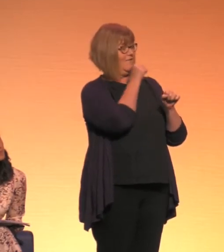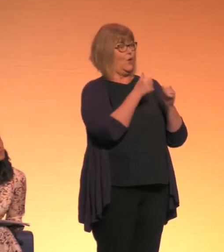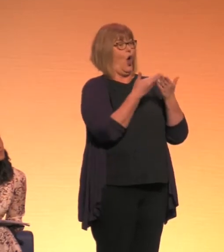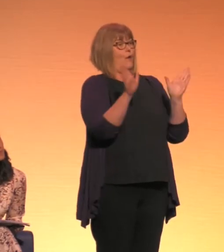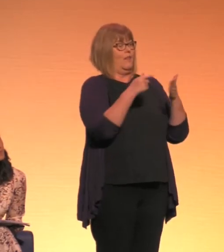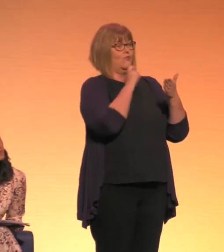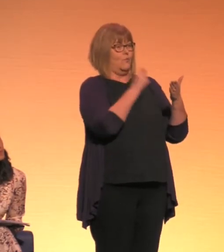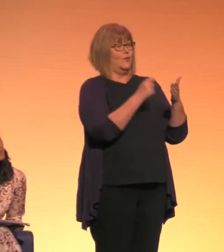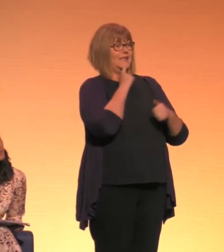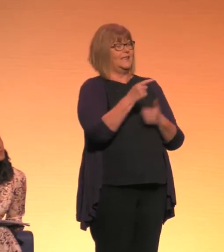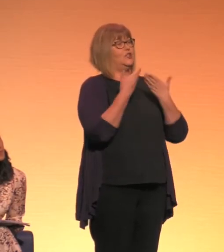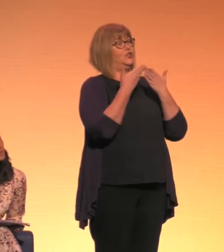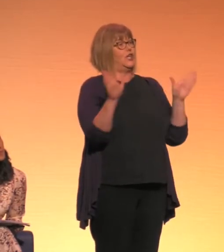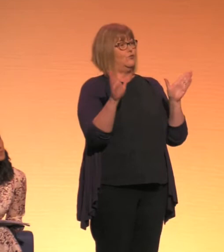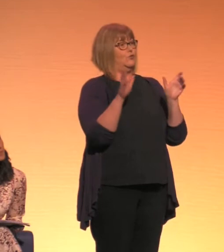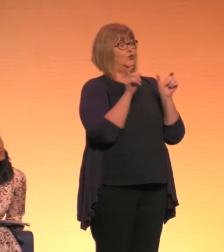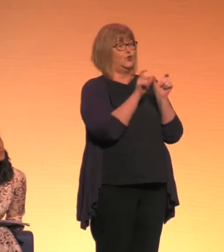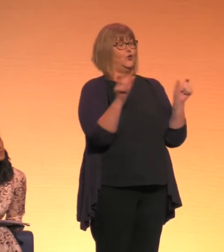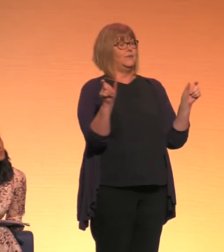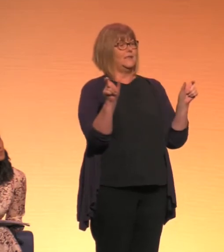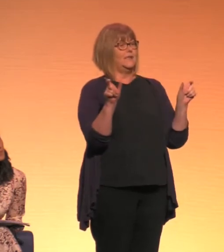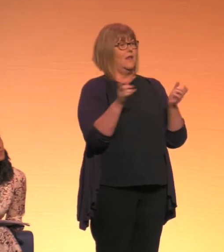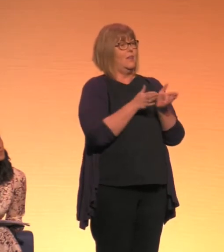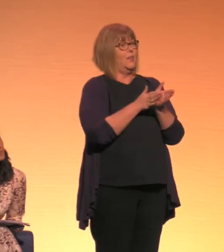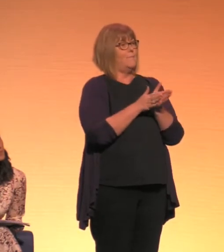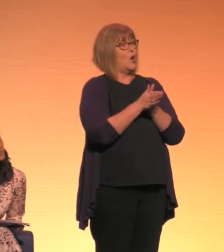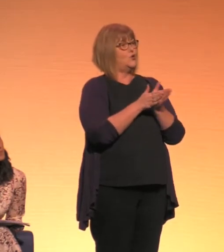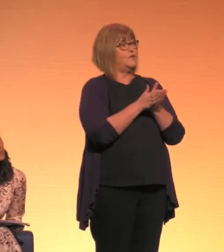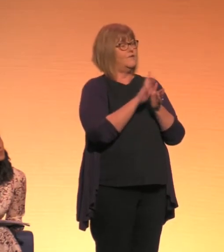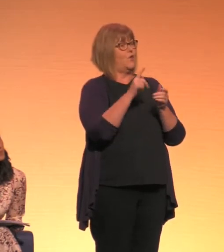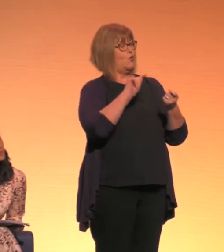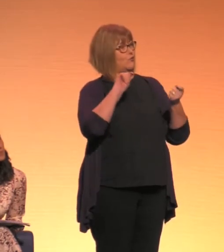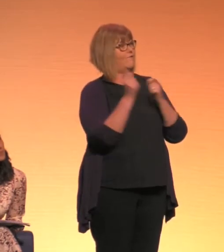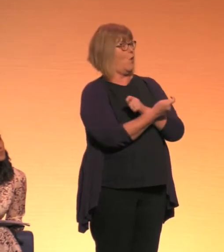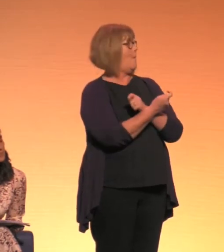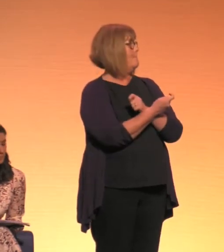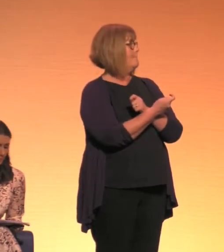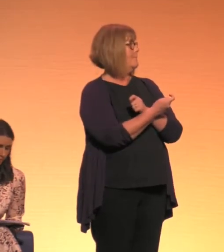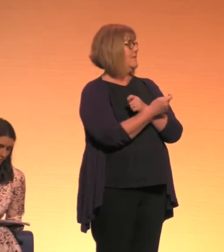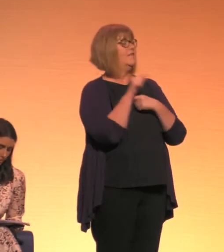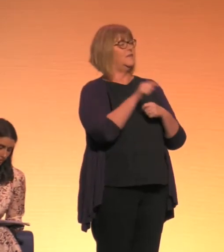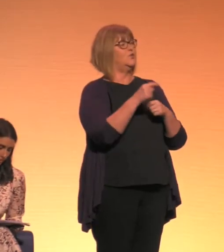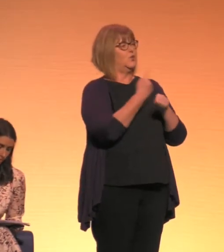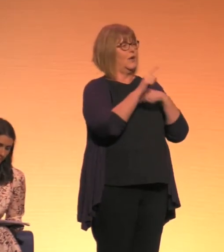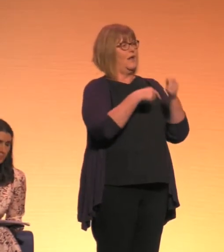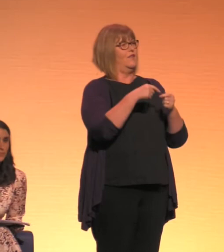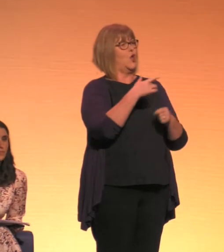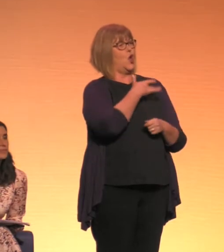it says, In general terms, the motives for reform include-- these were reflecting on the reforms in the early '90s--